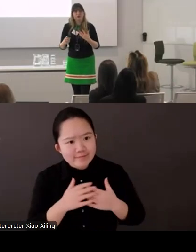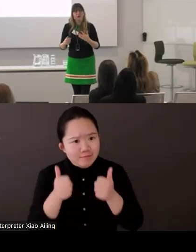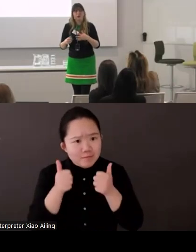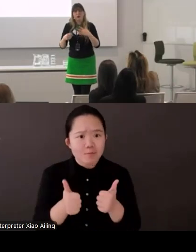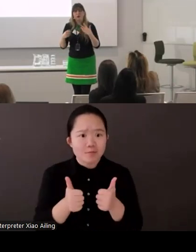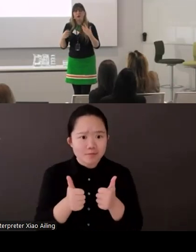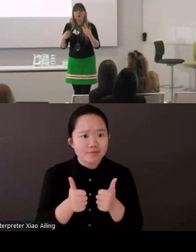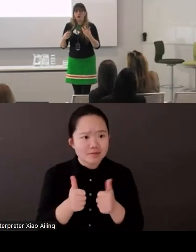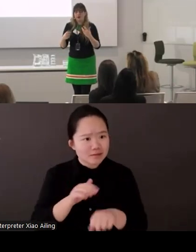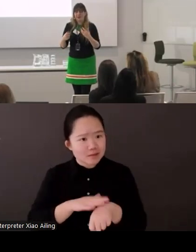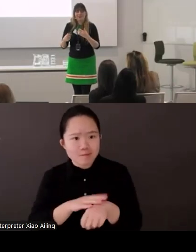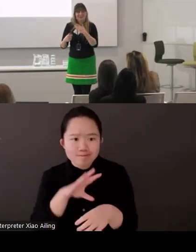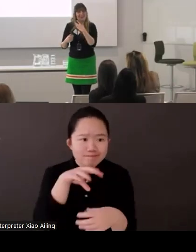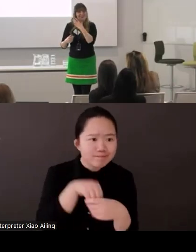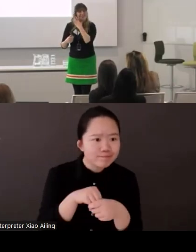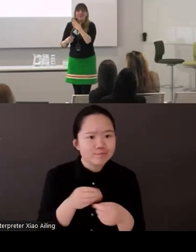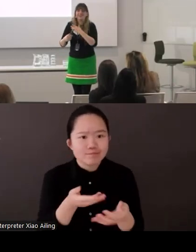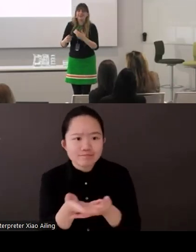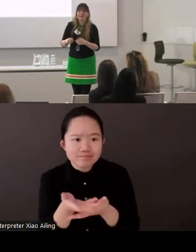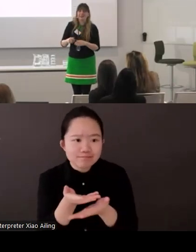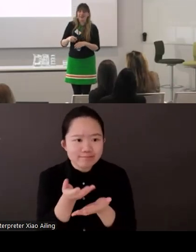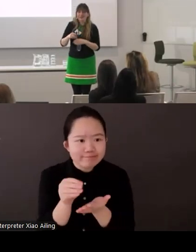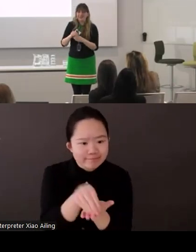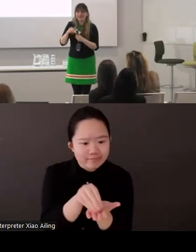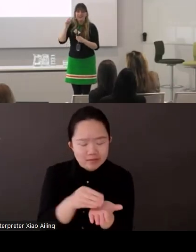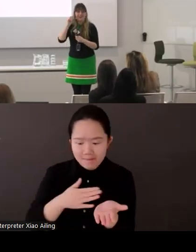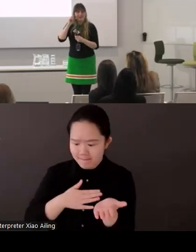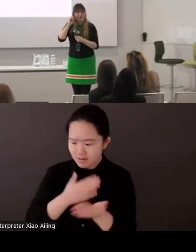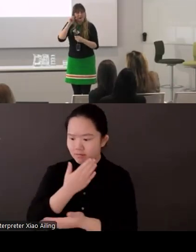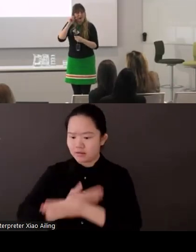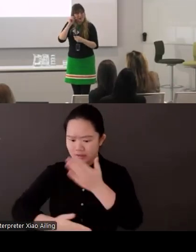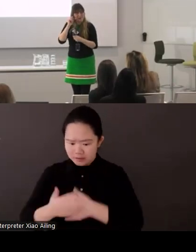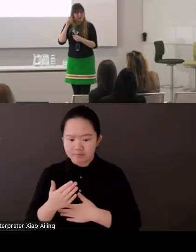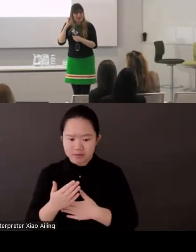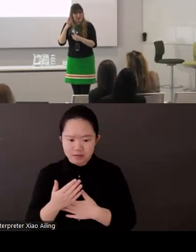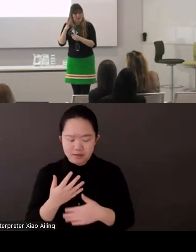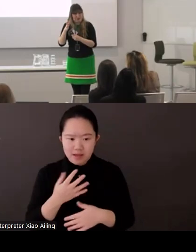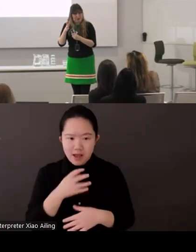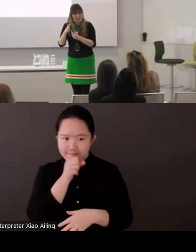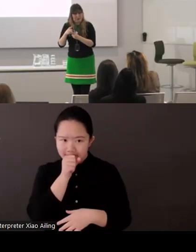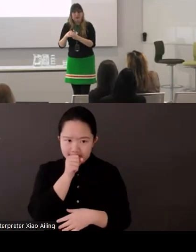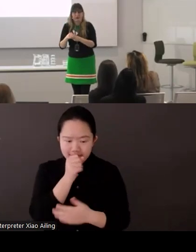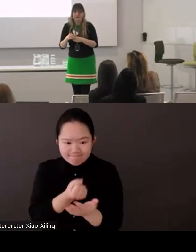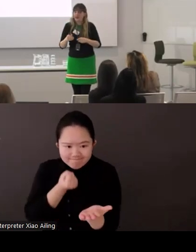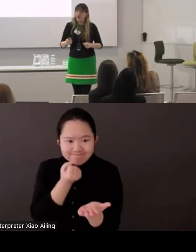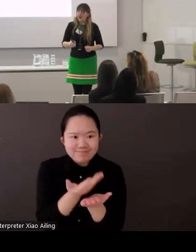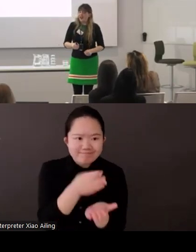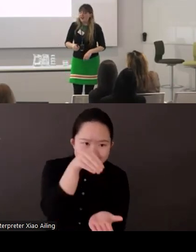So, I don't know if there's a little bit of a disconnect here in my mind. Is it? No, it's okay.